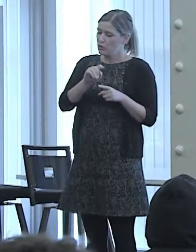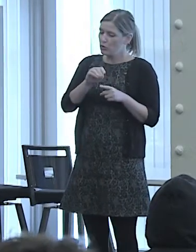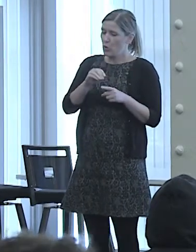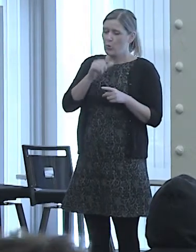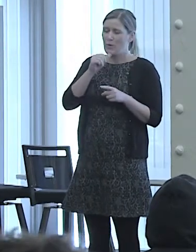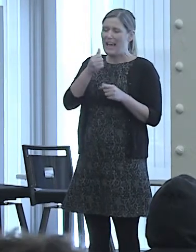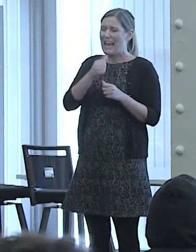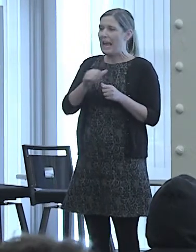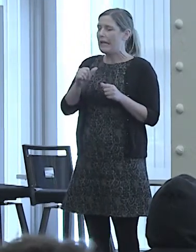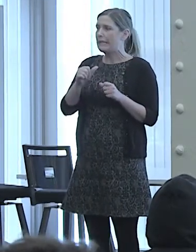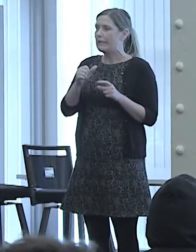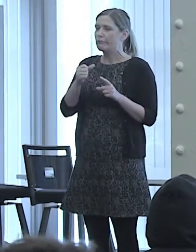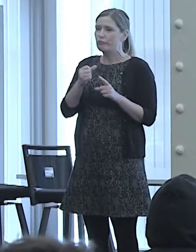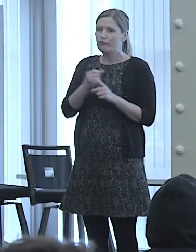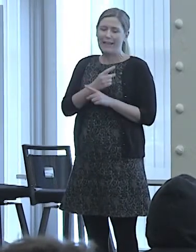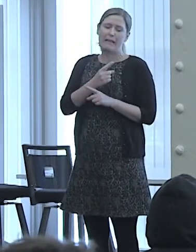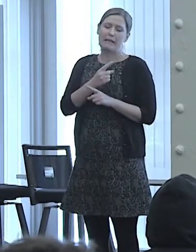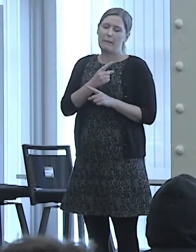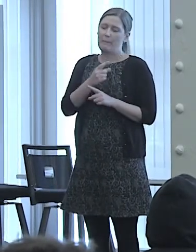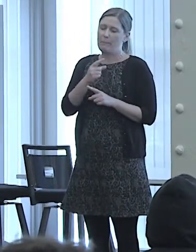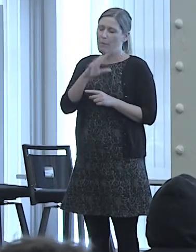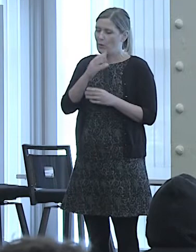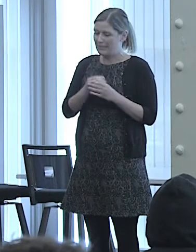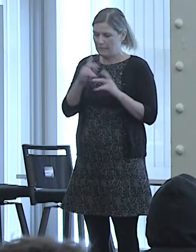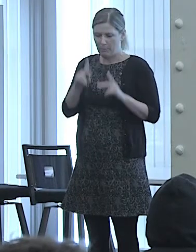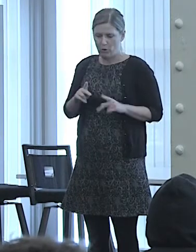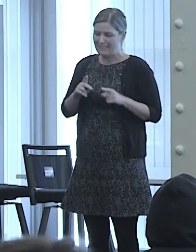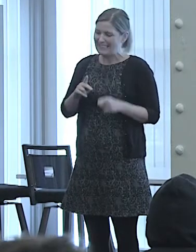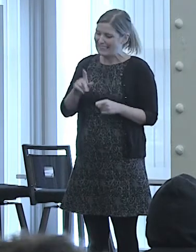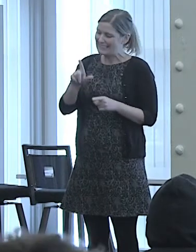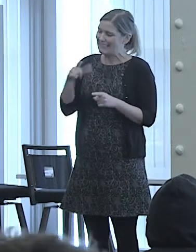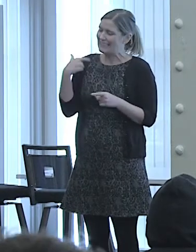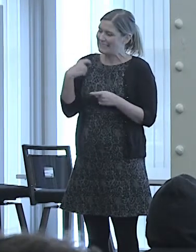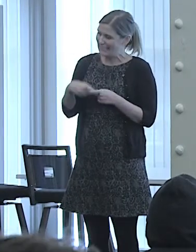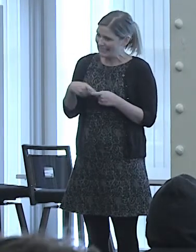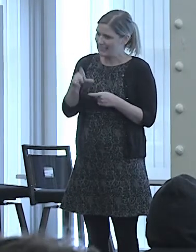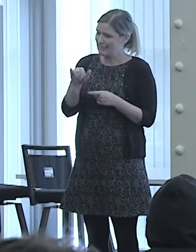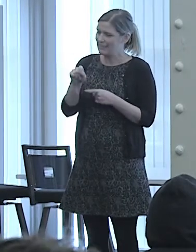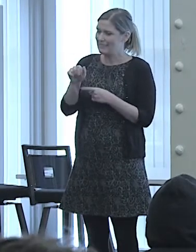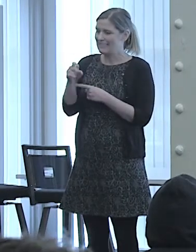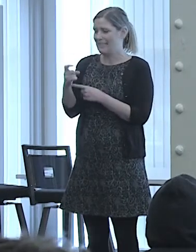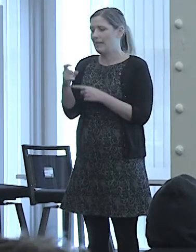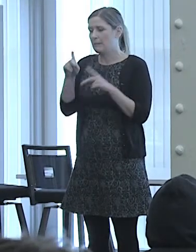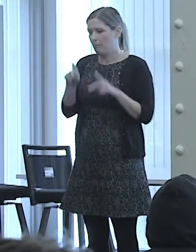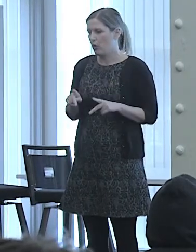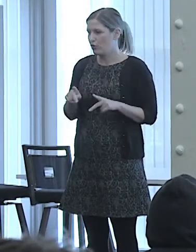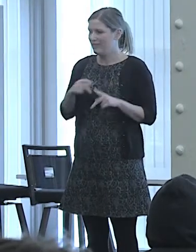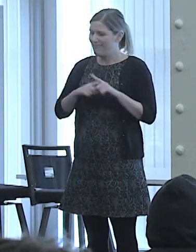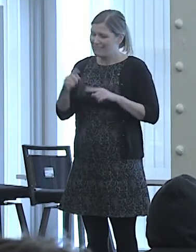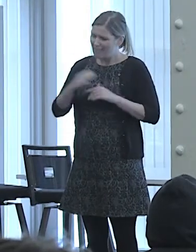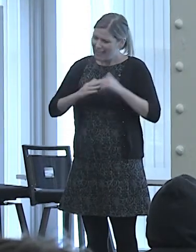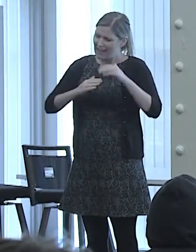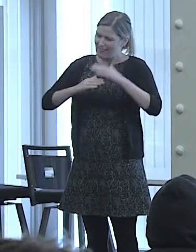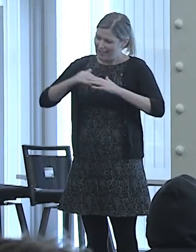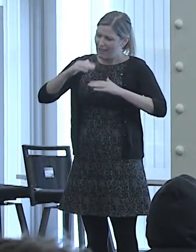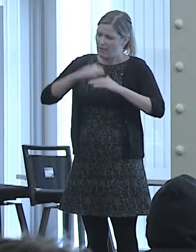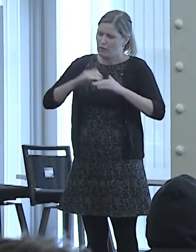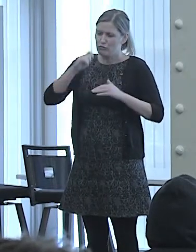he is a Latin-X autistic person. He is a Latin-X person. There is layer upon layer of racism and able-ism,